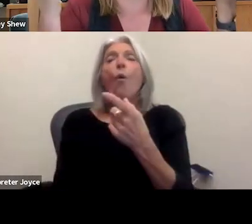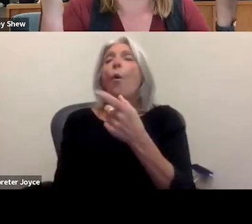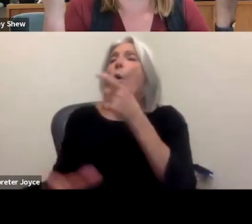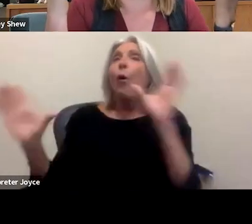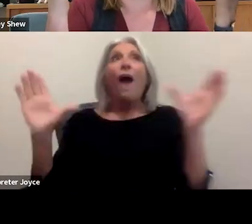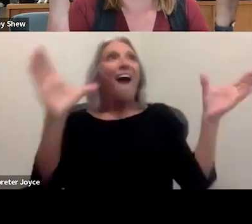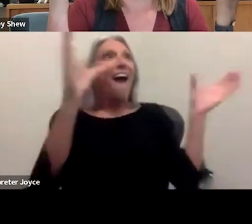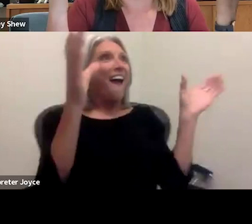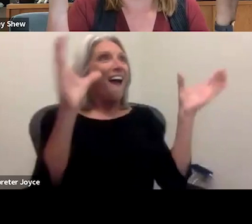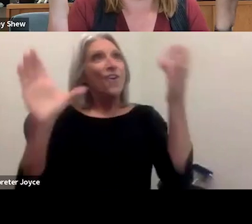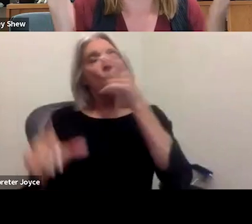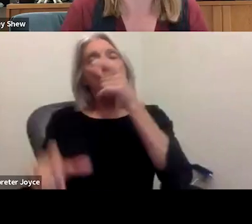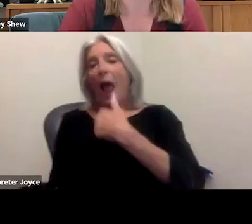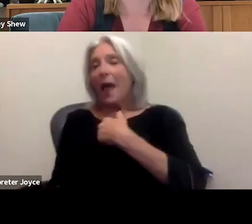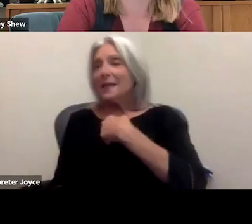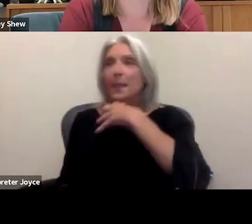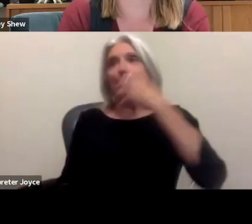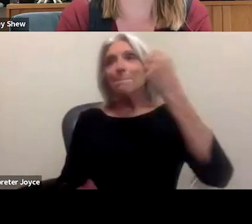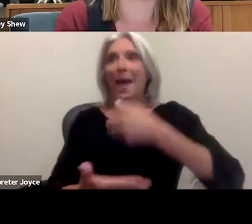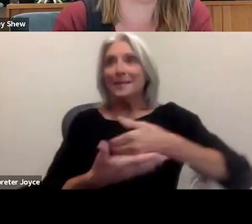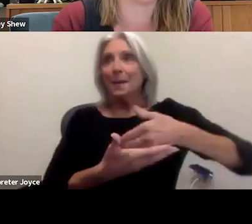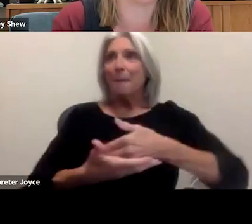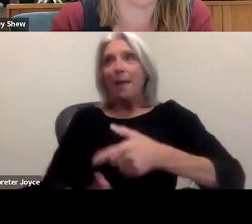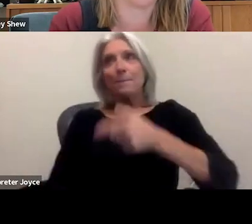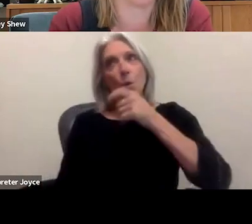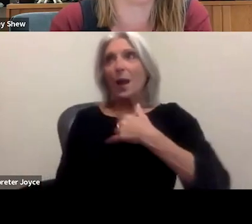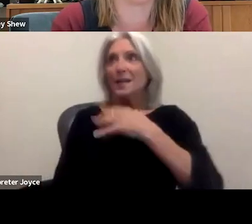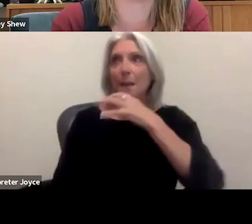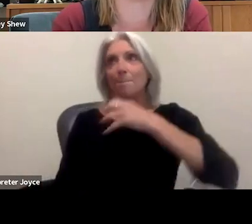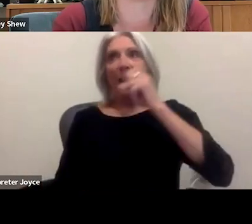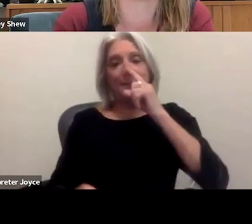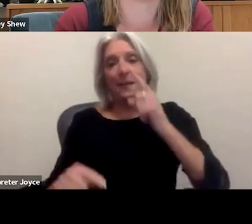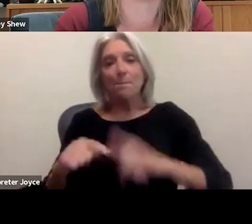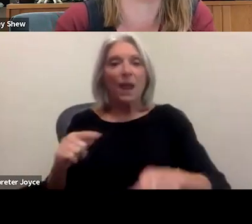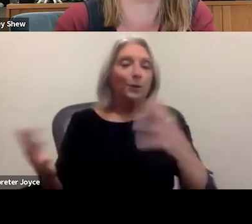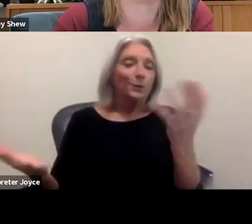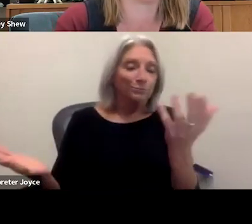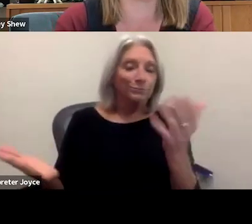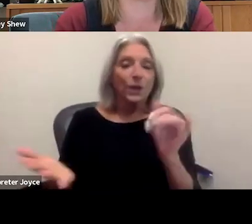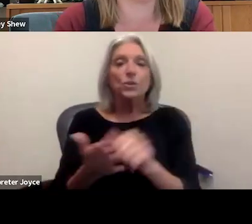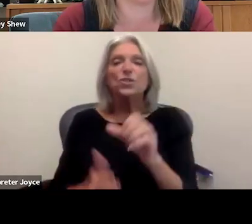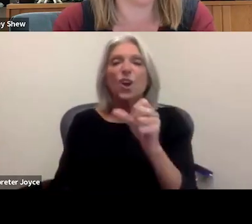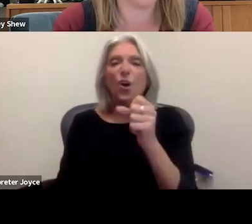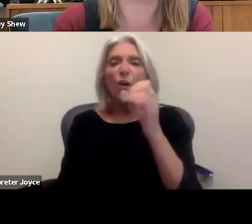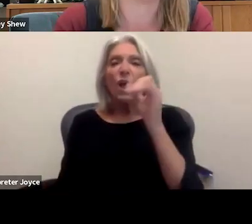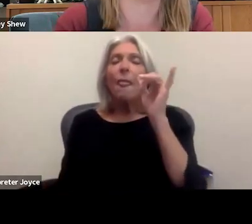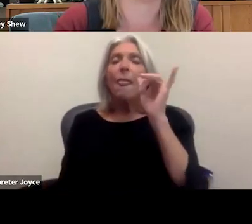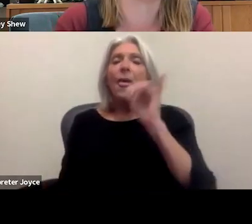has the best tomato. These things were contests that were seen as sort of a positive light.